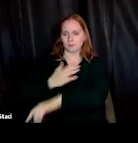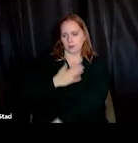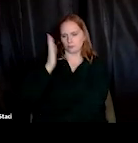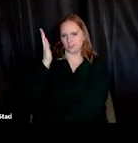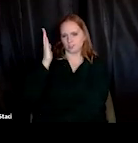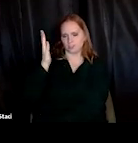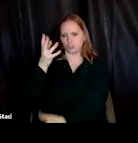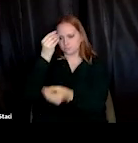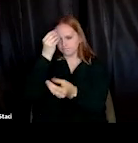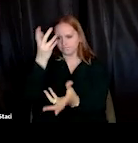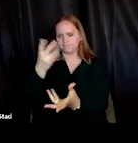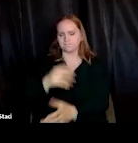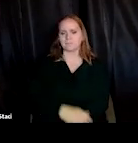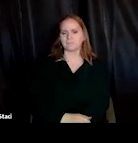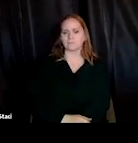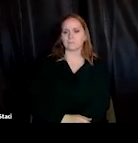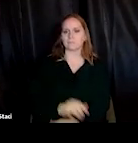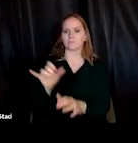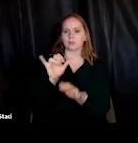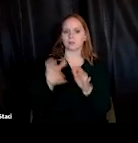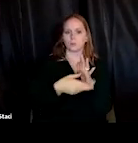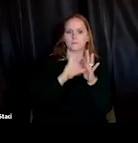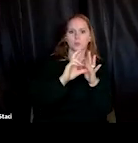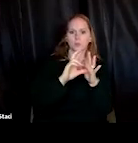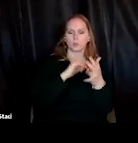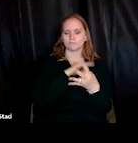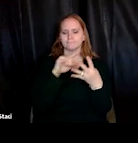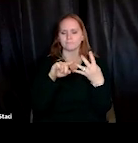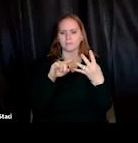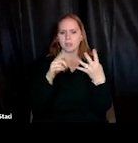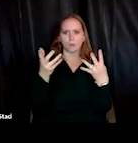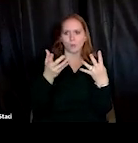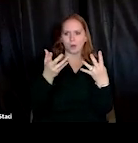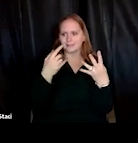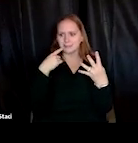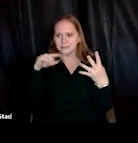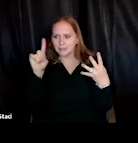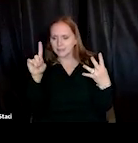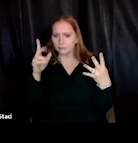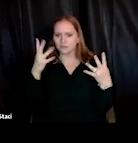And then go over kind of the what of the success that we've seen there. So that's a little bit